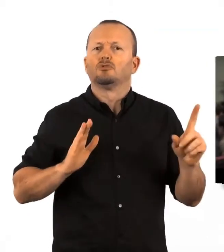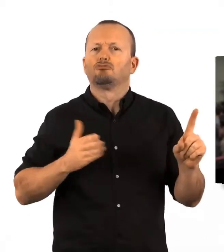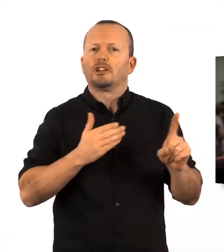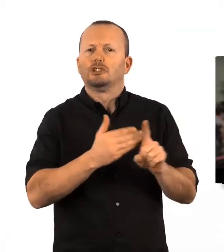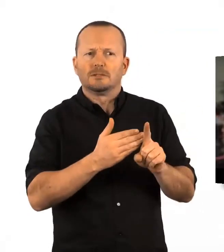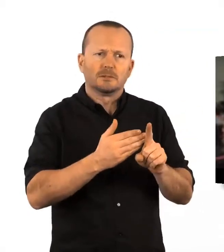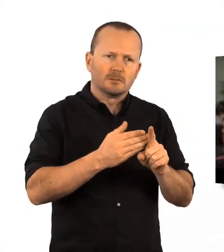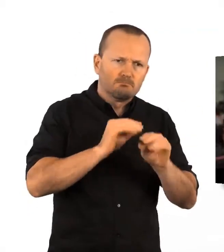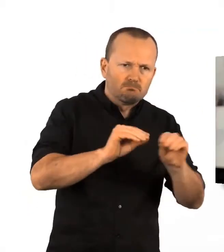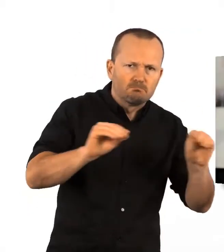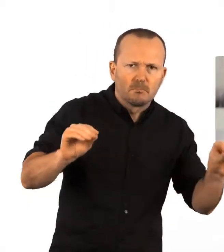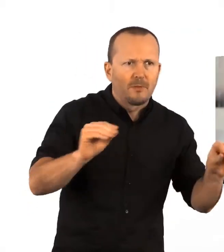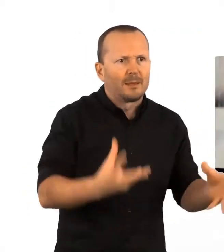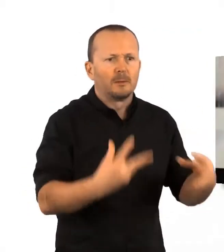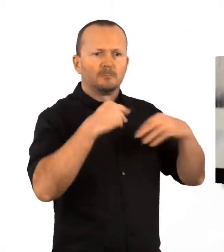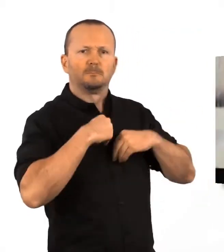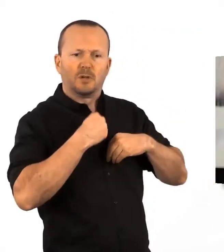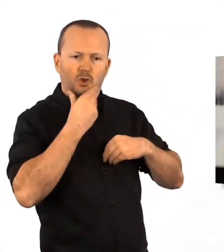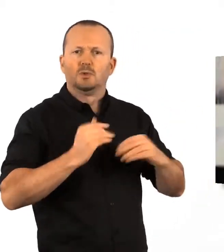that they can take away and then utilise with their children in the home.